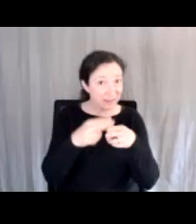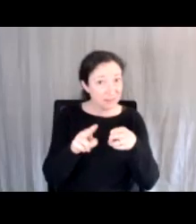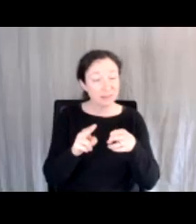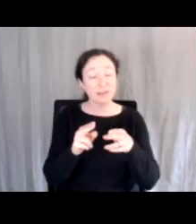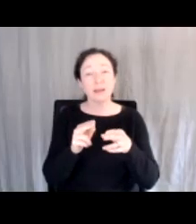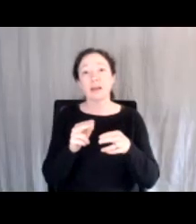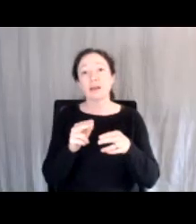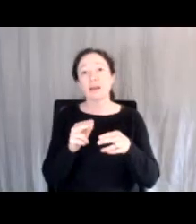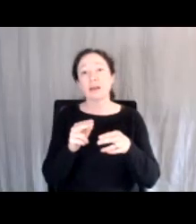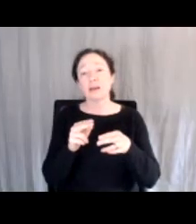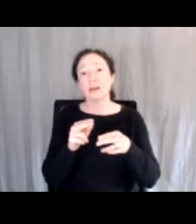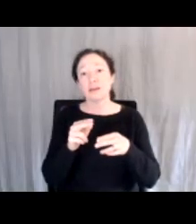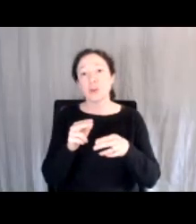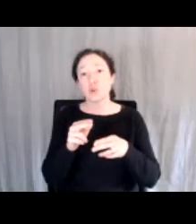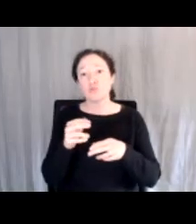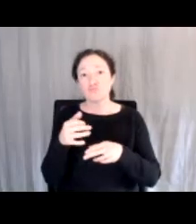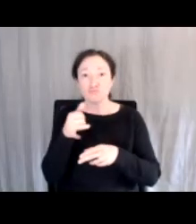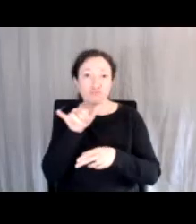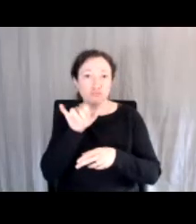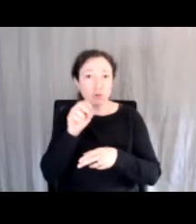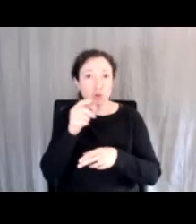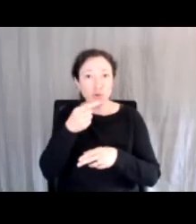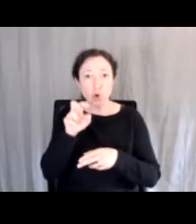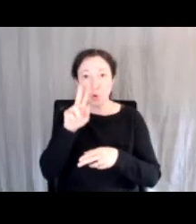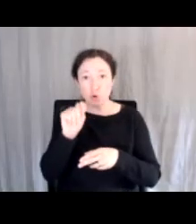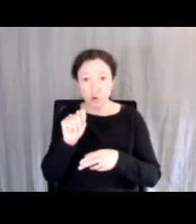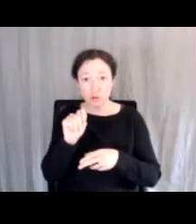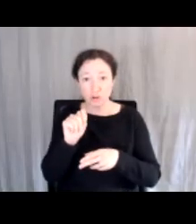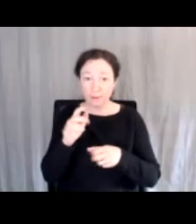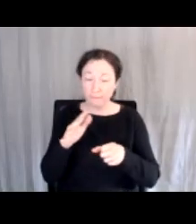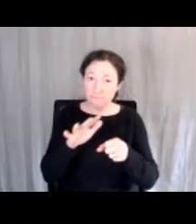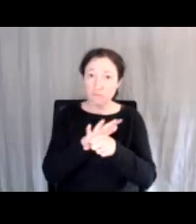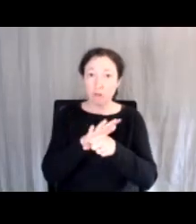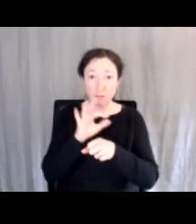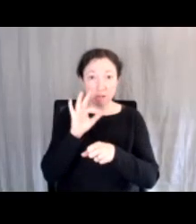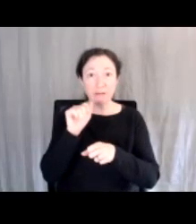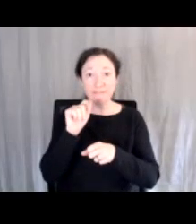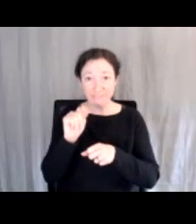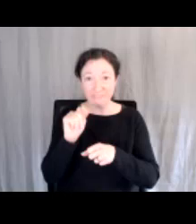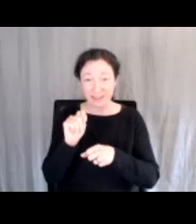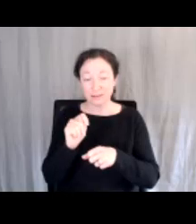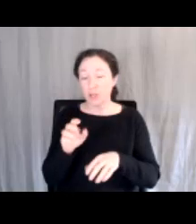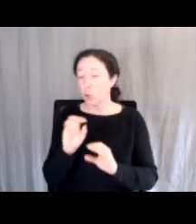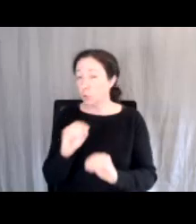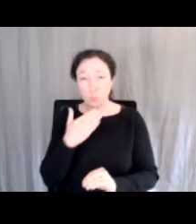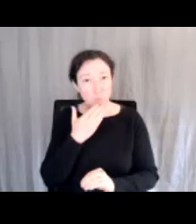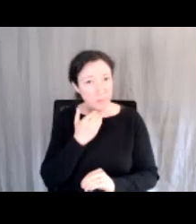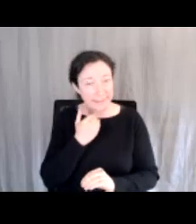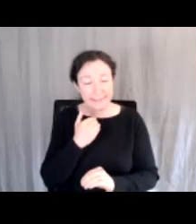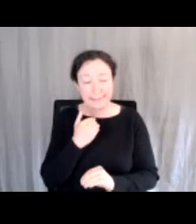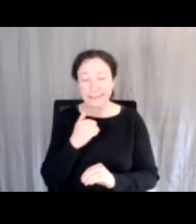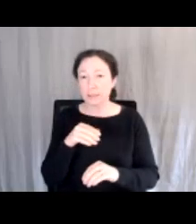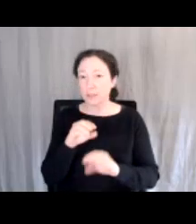full fat yogurt, full fat, like a two yogurt. We want the good stuff. Nothing sweetens, nothing, no, no flavored yogurts or anything like that.